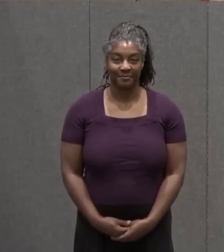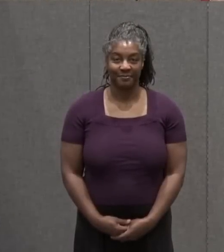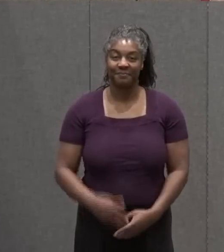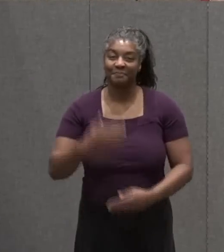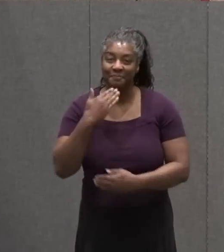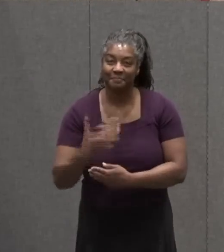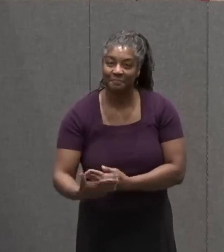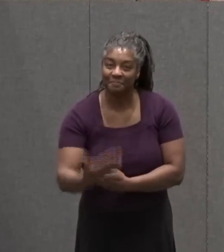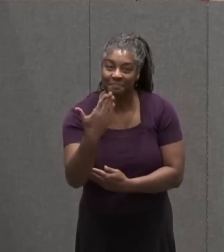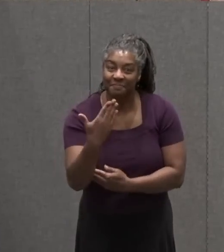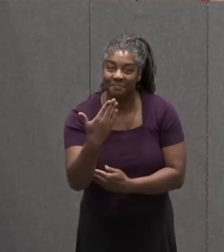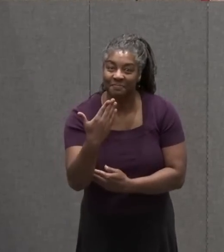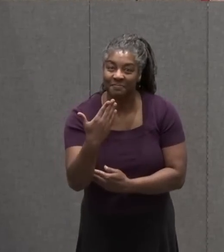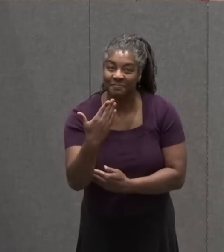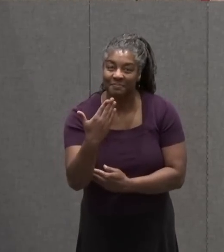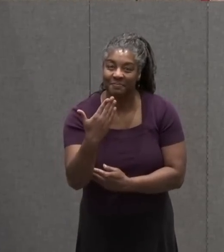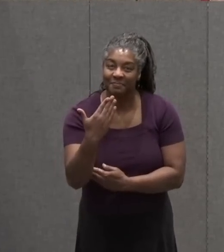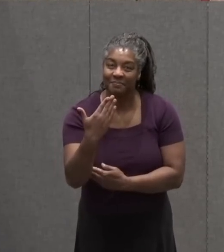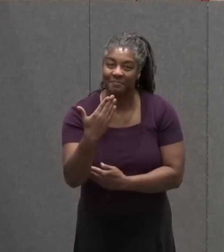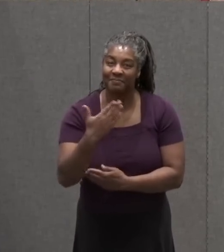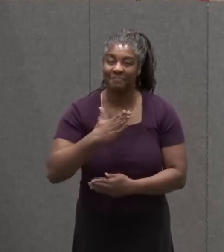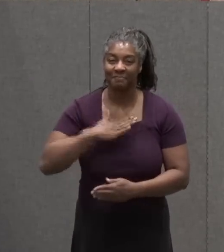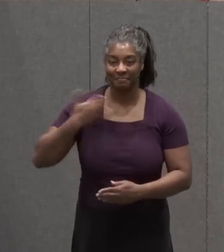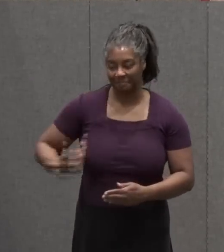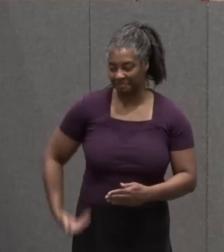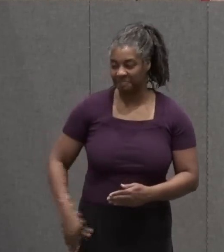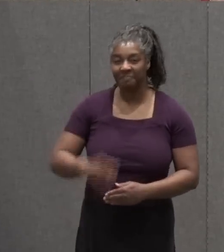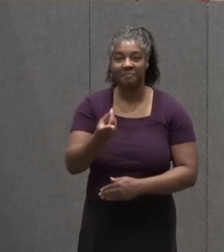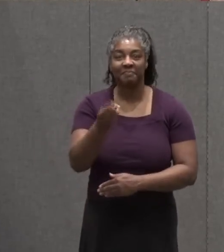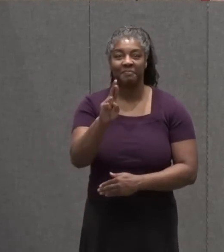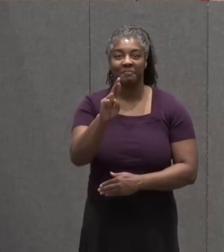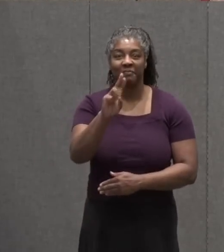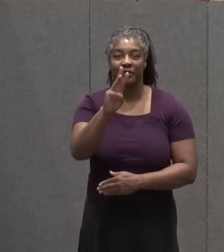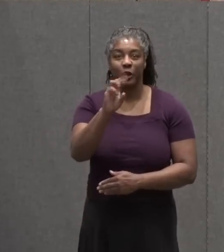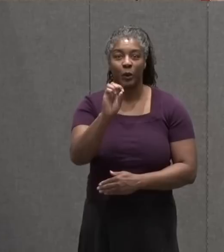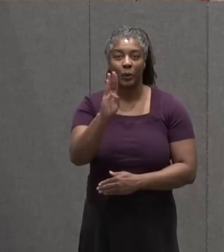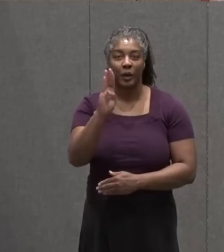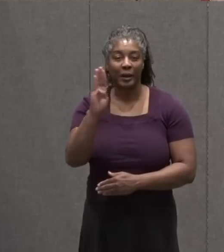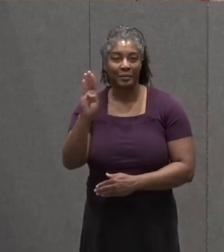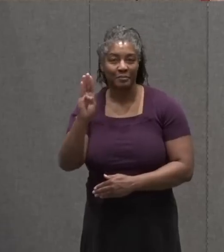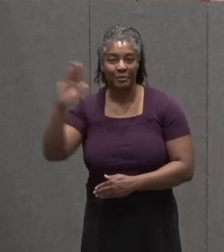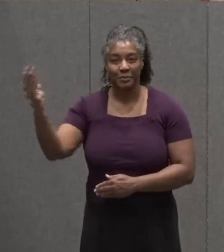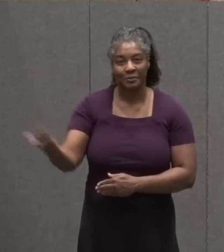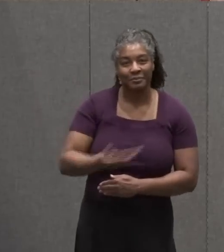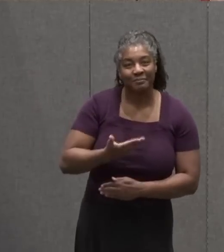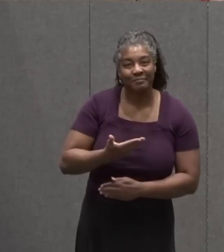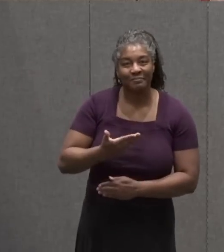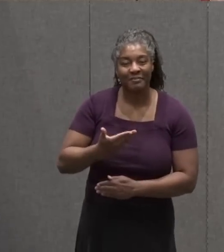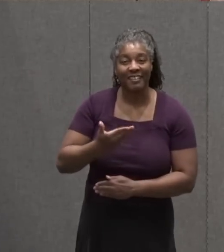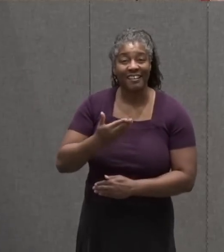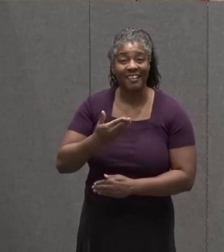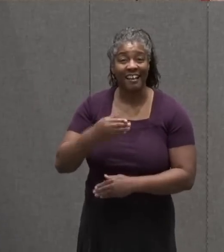Good morning, I'm Dr. Webb, welcoming you to @Home with APS.